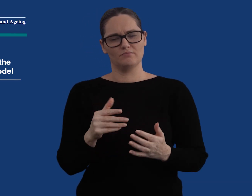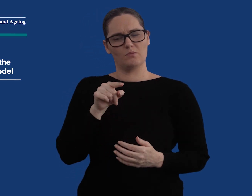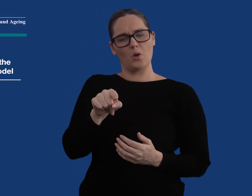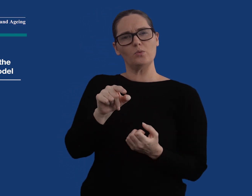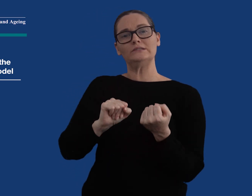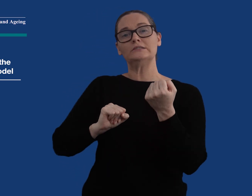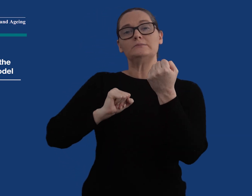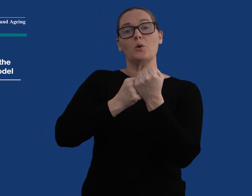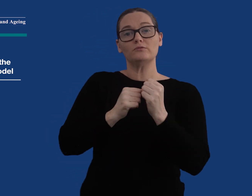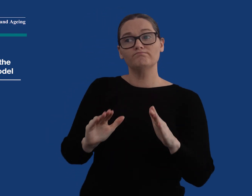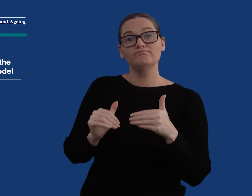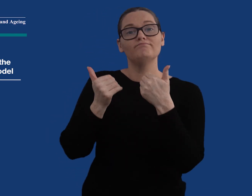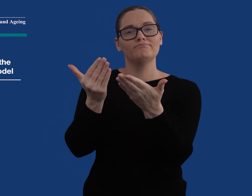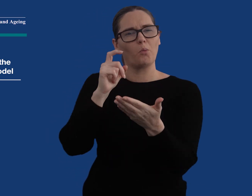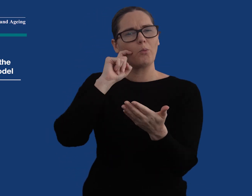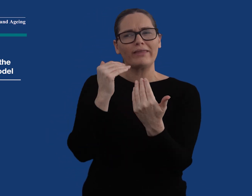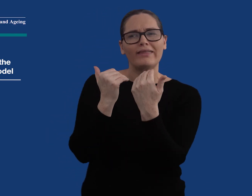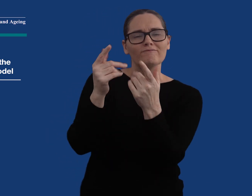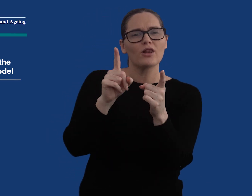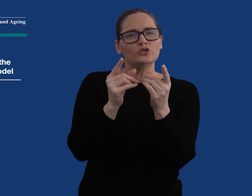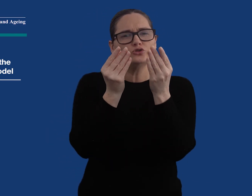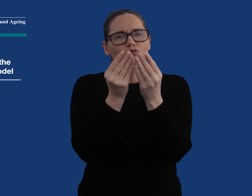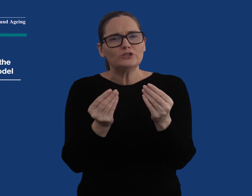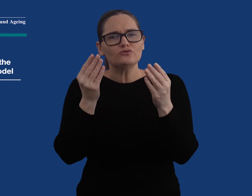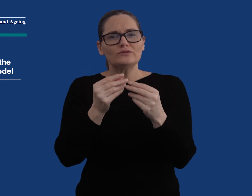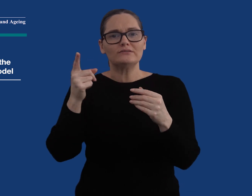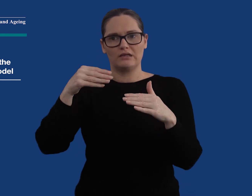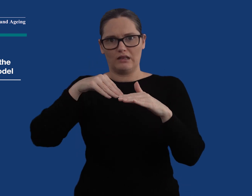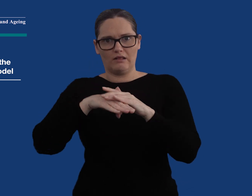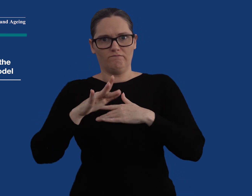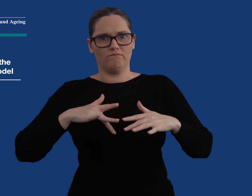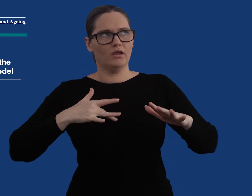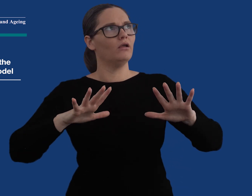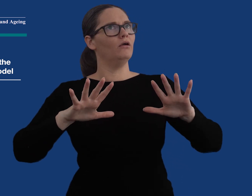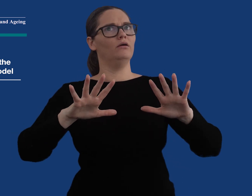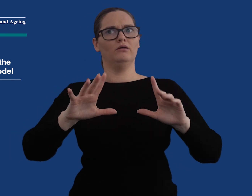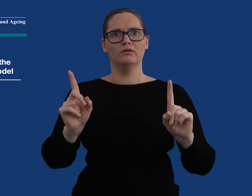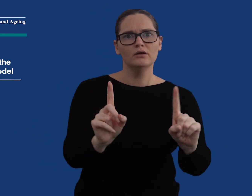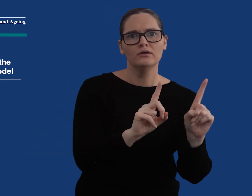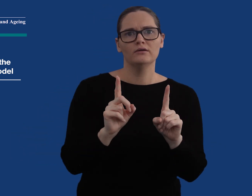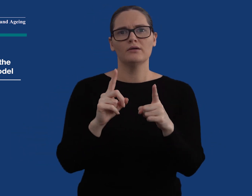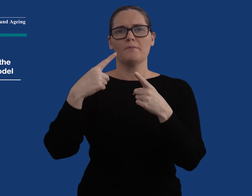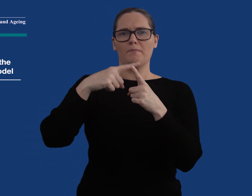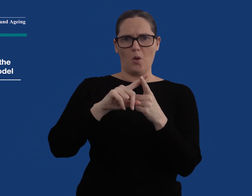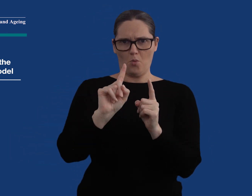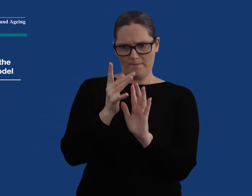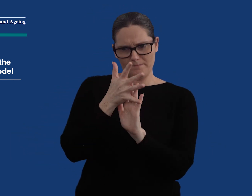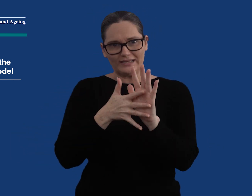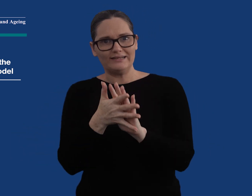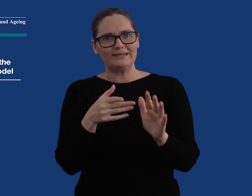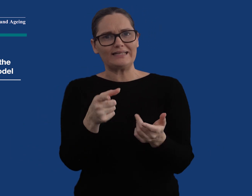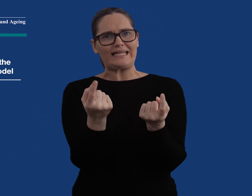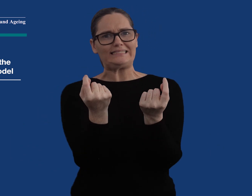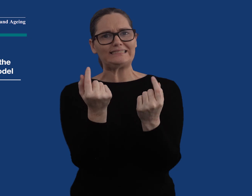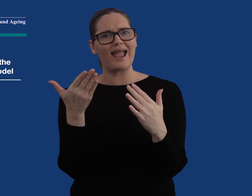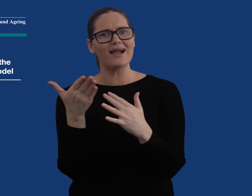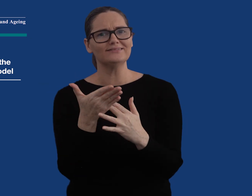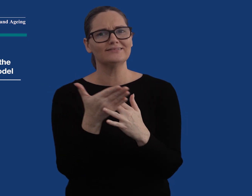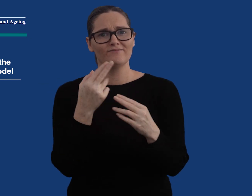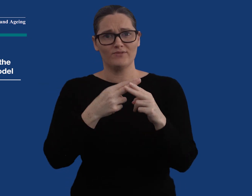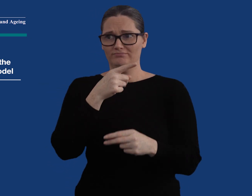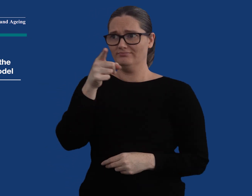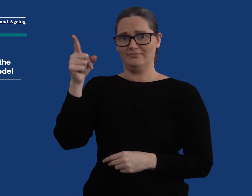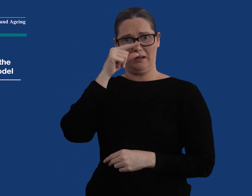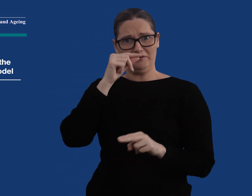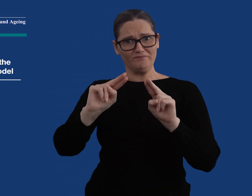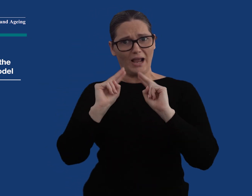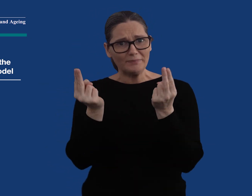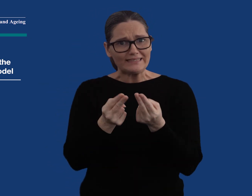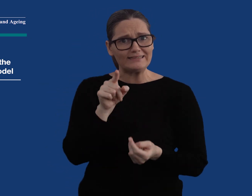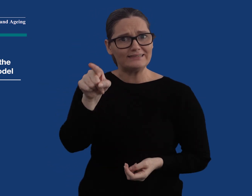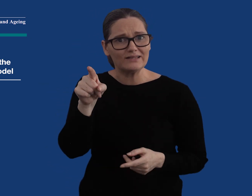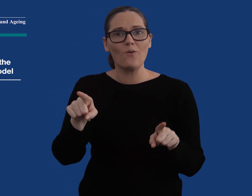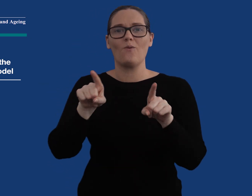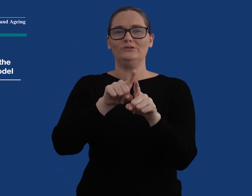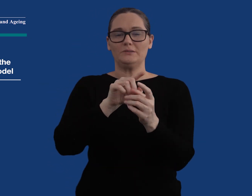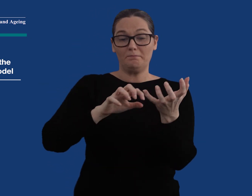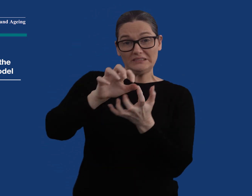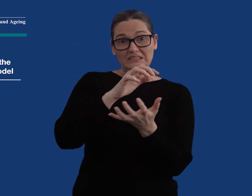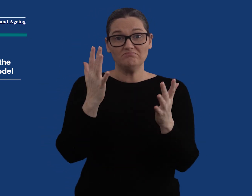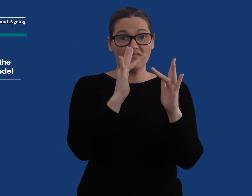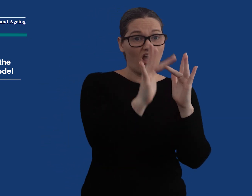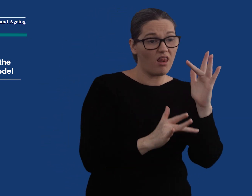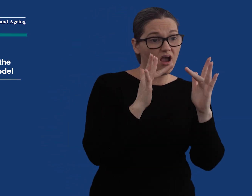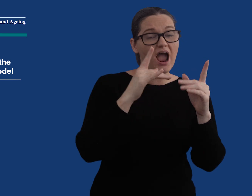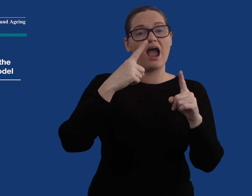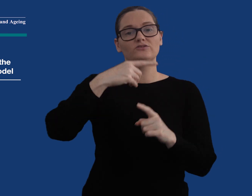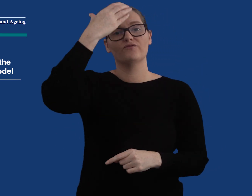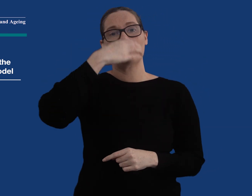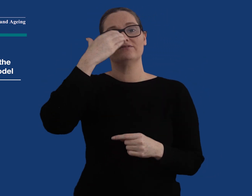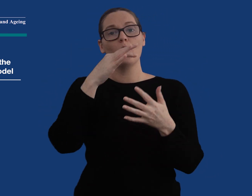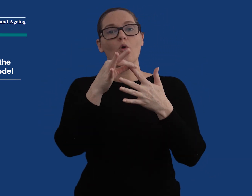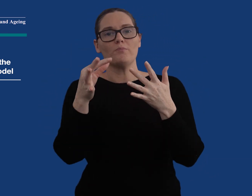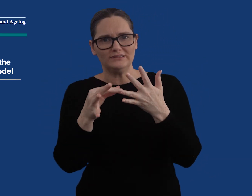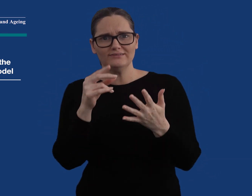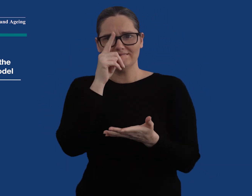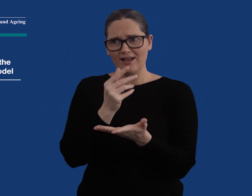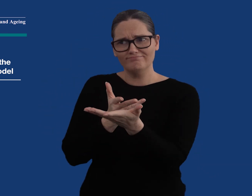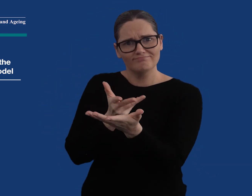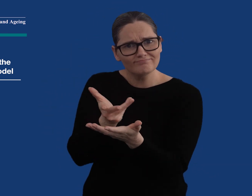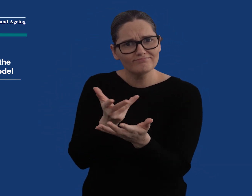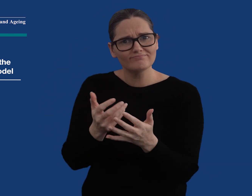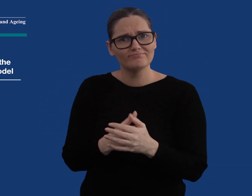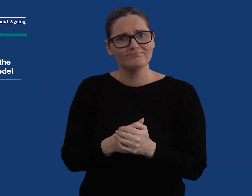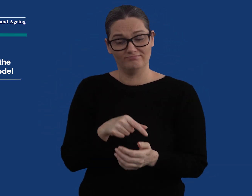These supports will provide a soft entry (easy access) for eligible families and may include a mix of online and in-person options,